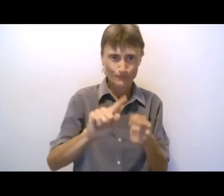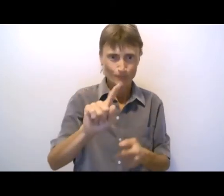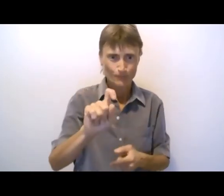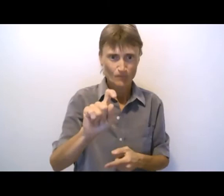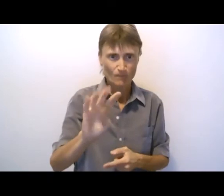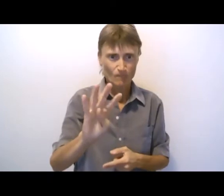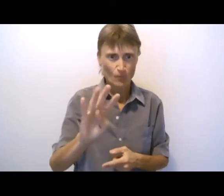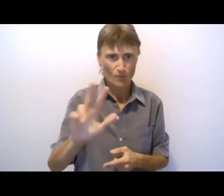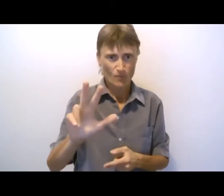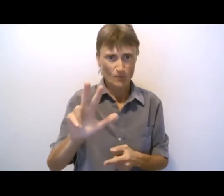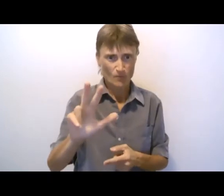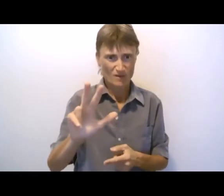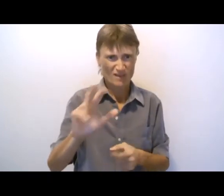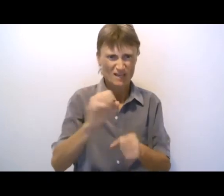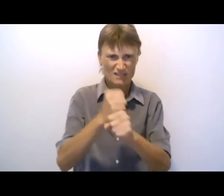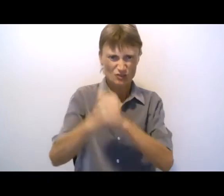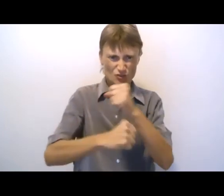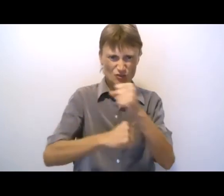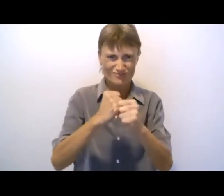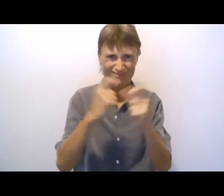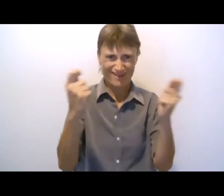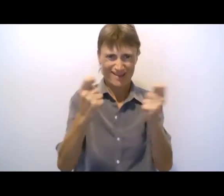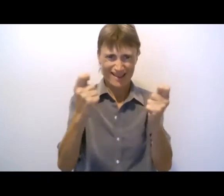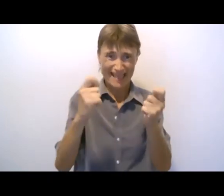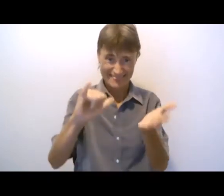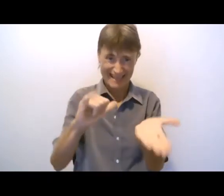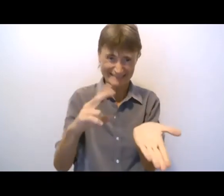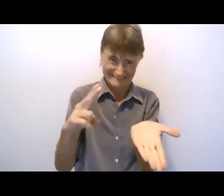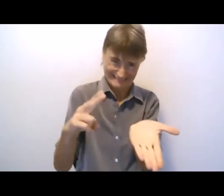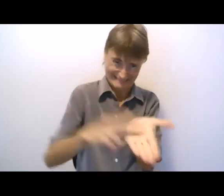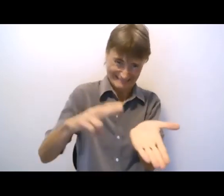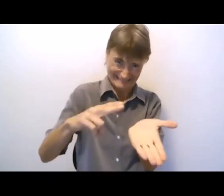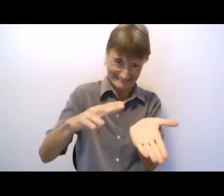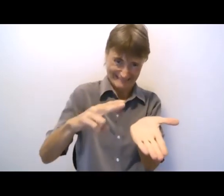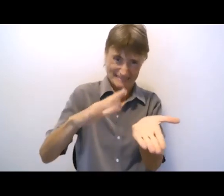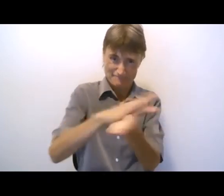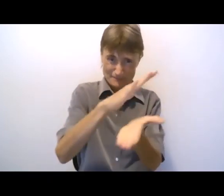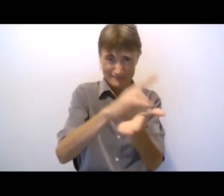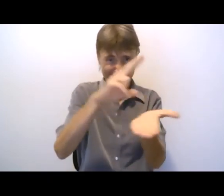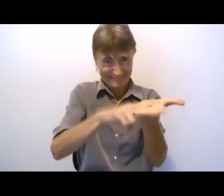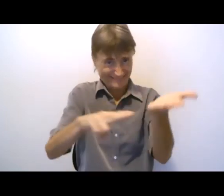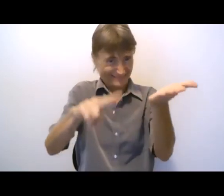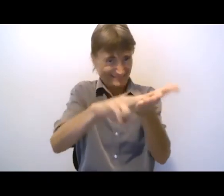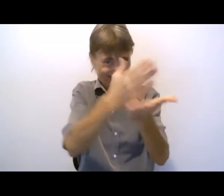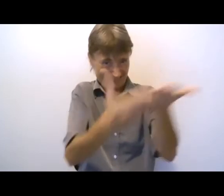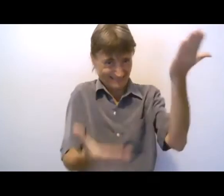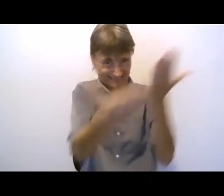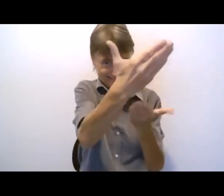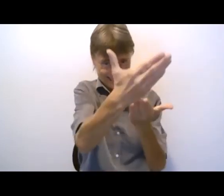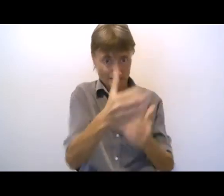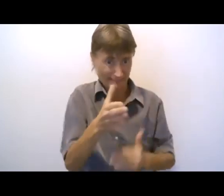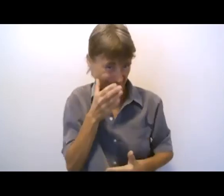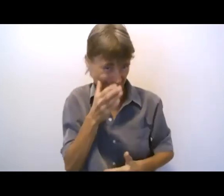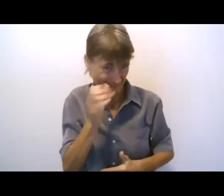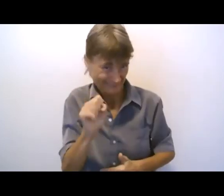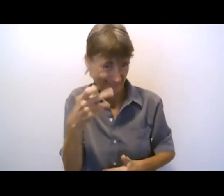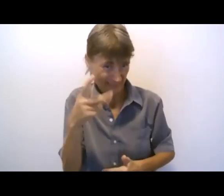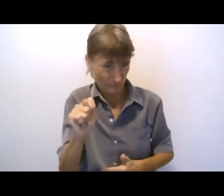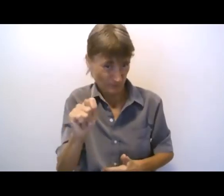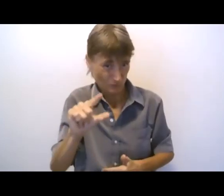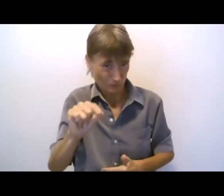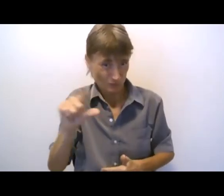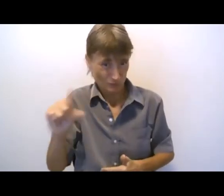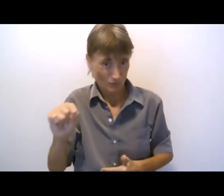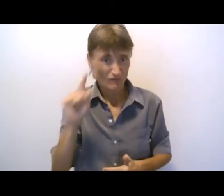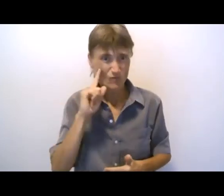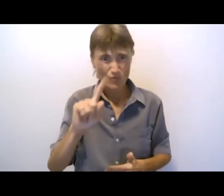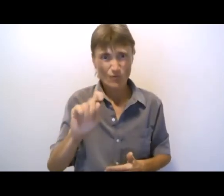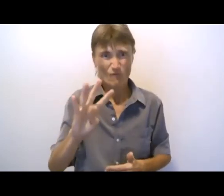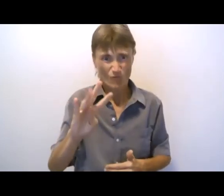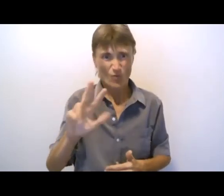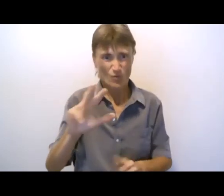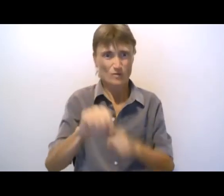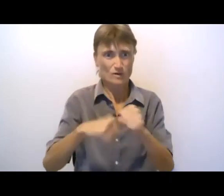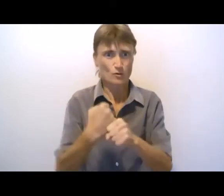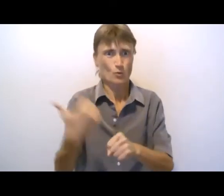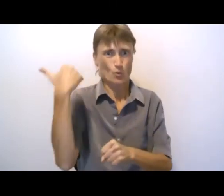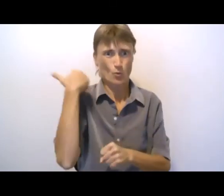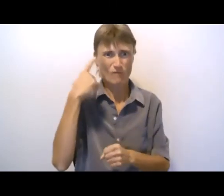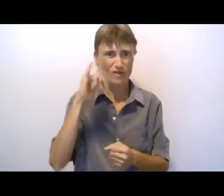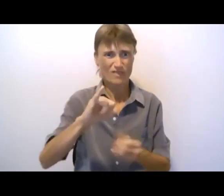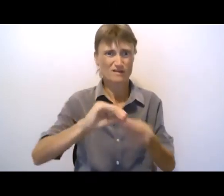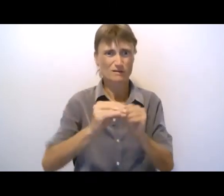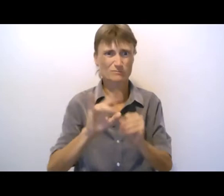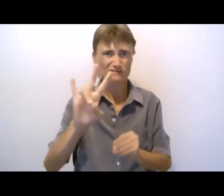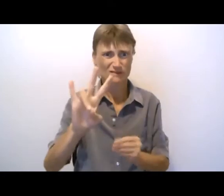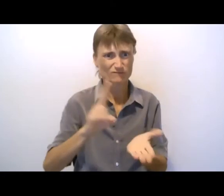of Treaty 7 this September. And we were originally going to be having a showcase of Indigenous